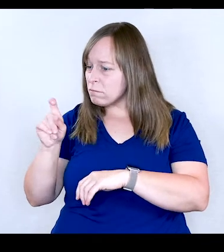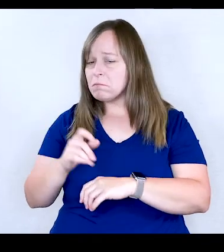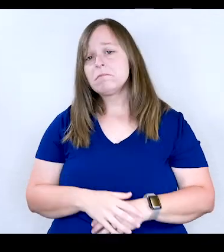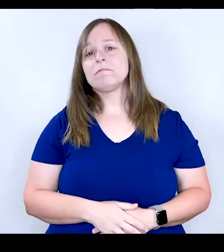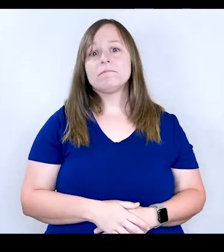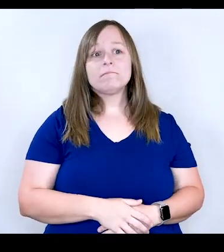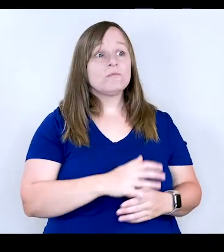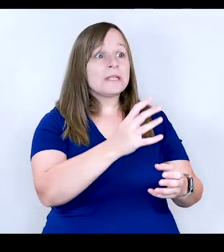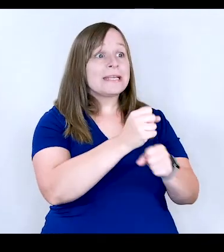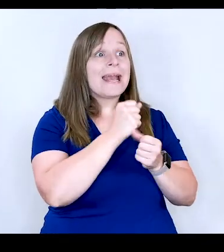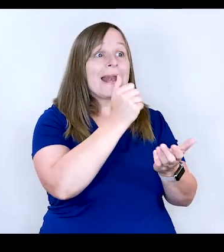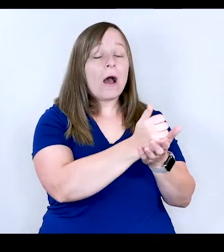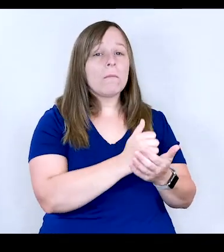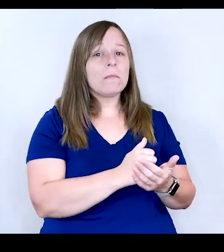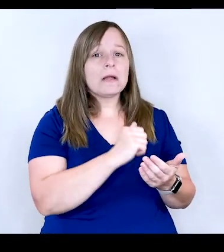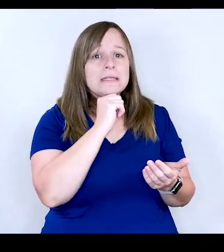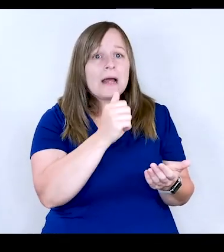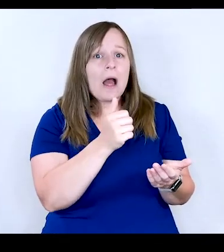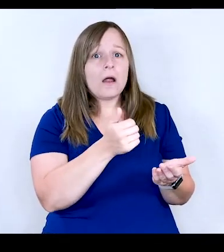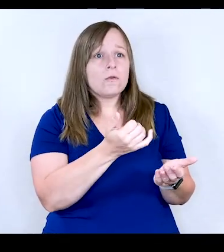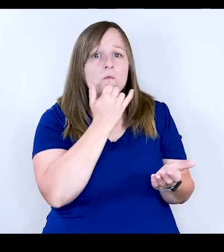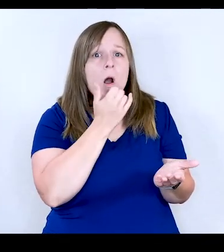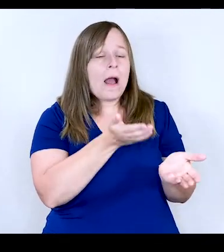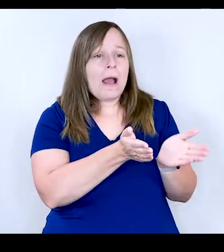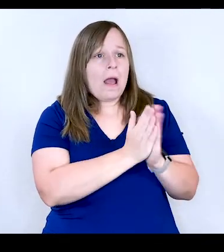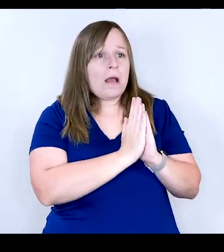M: Get help. It's not a crime to ask for help. It's not a crime